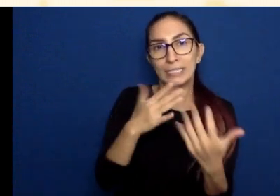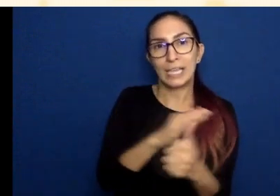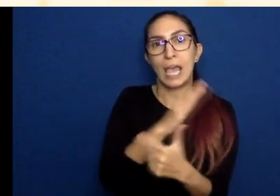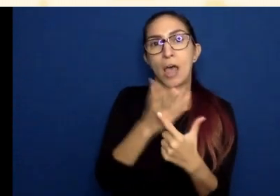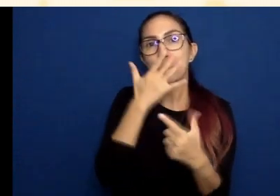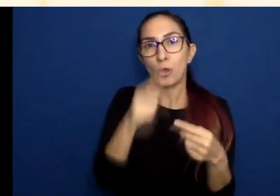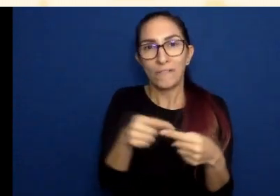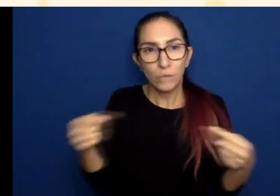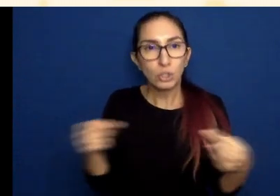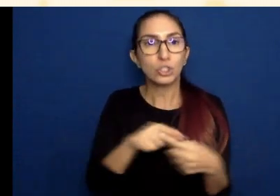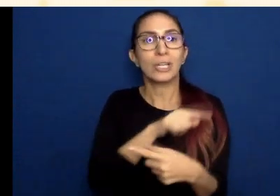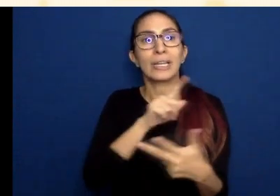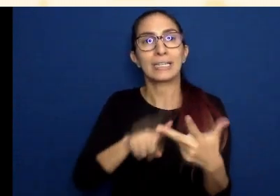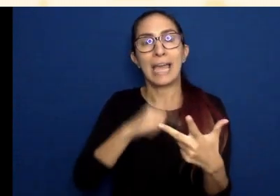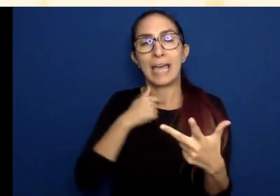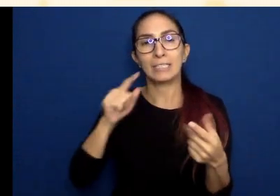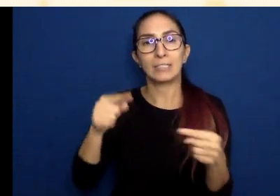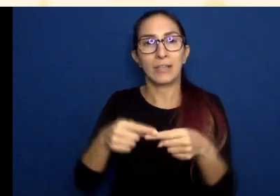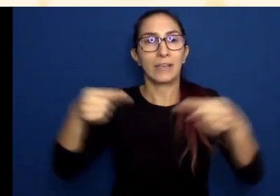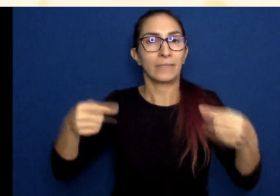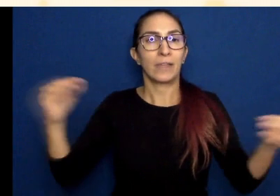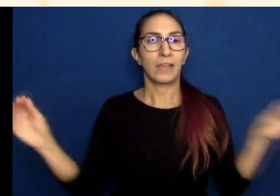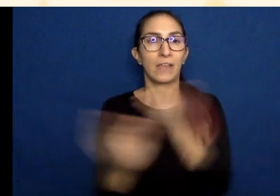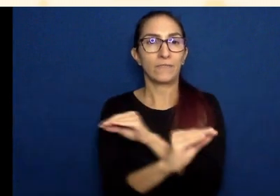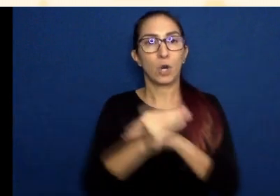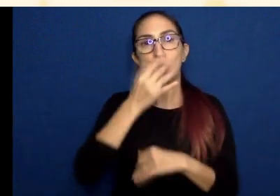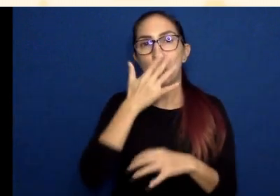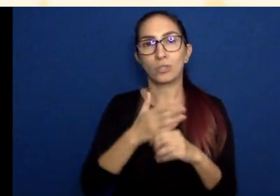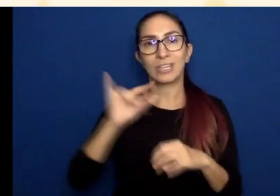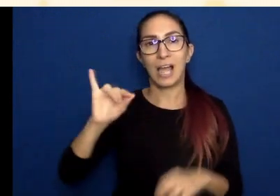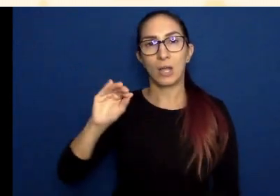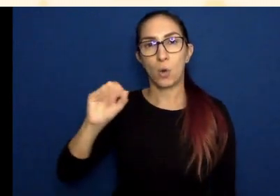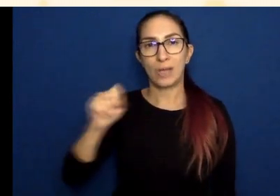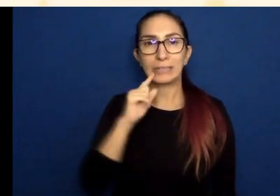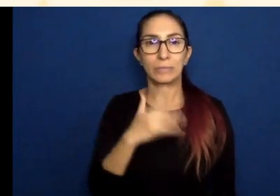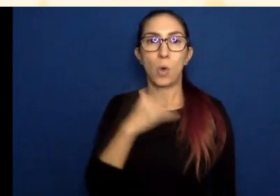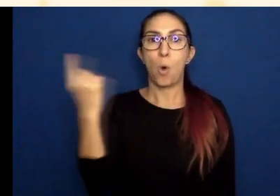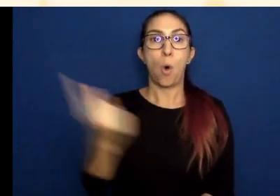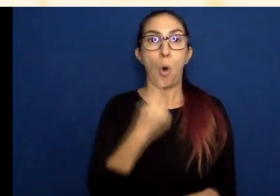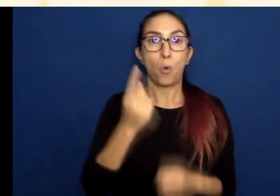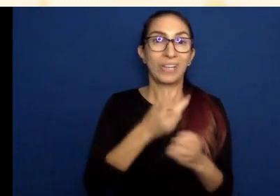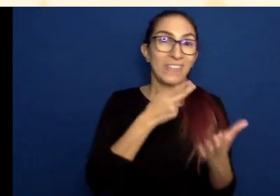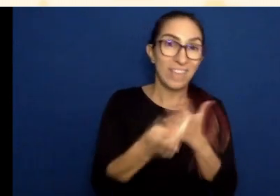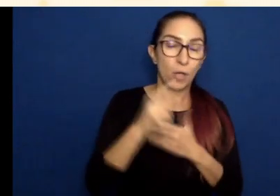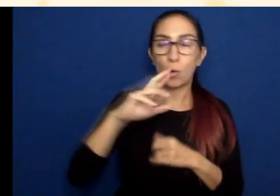and invert colors in iOS always fail together or pass together. So you only really need to test one of those things.